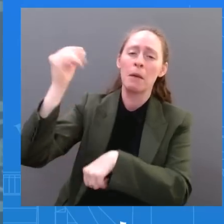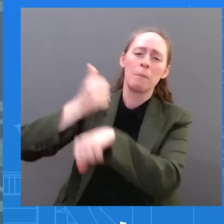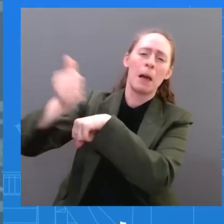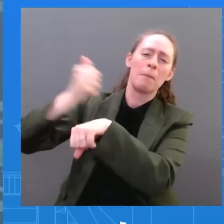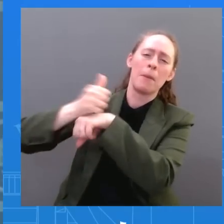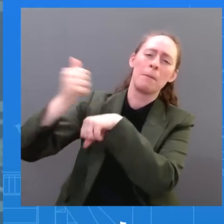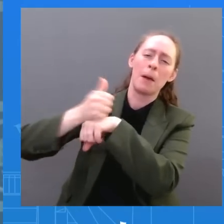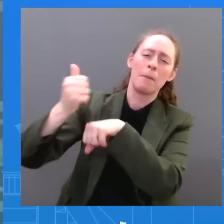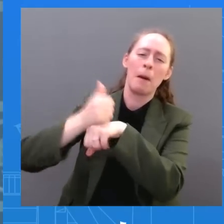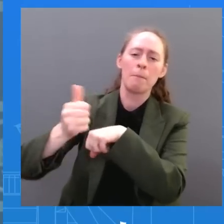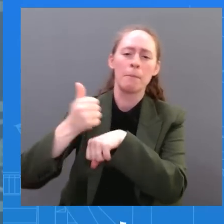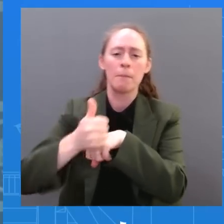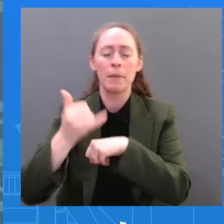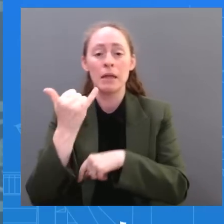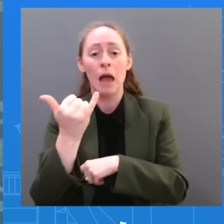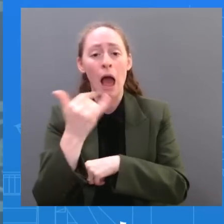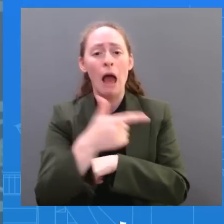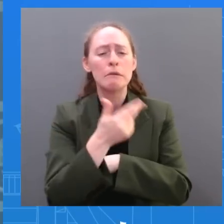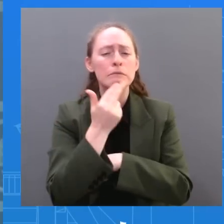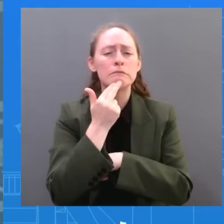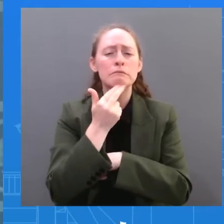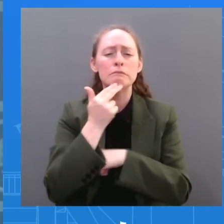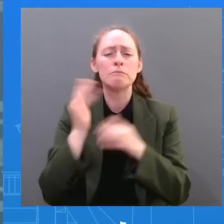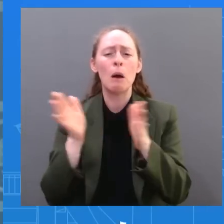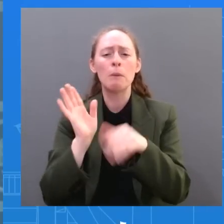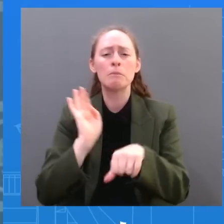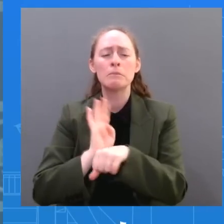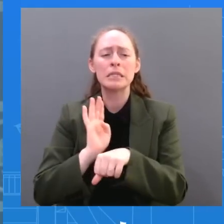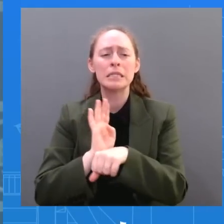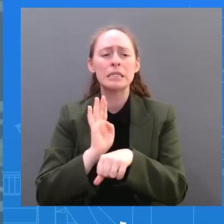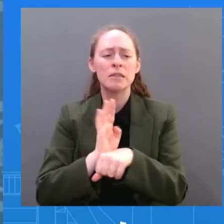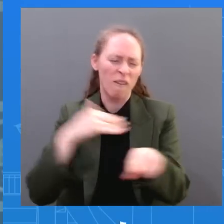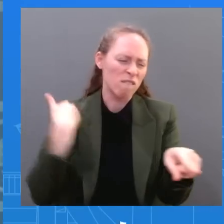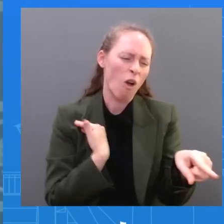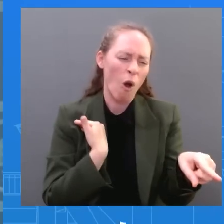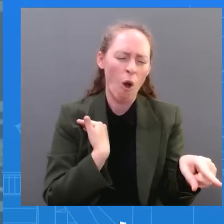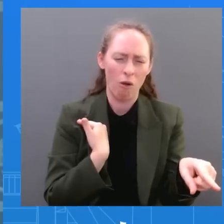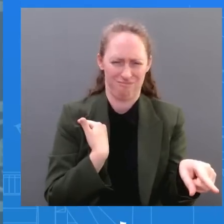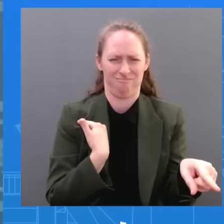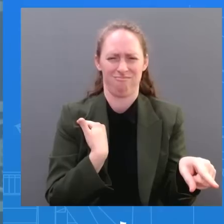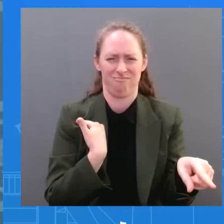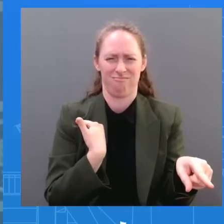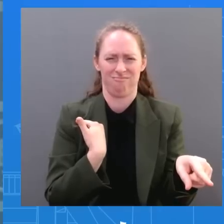and when you look at wholesale oil prices as well, they've declined about 15 percent.